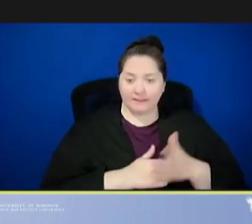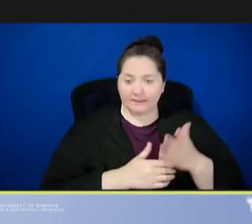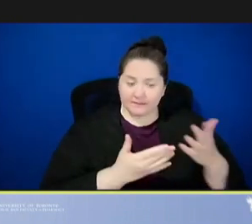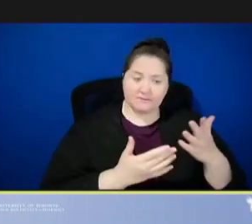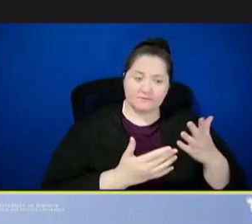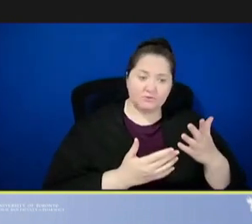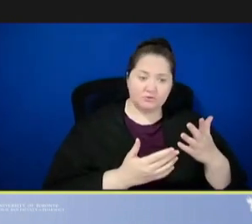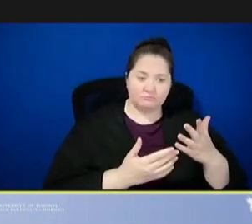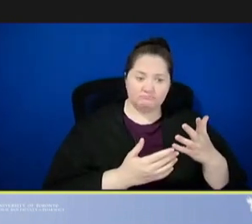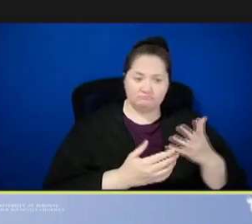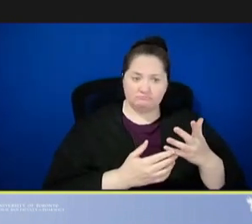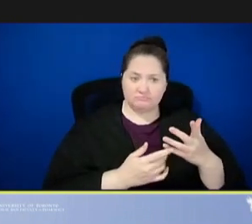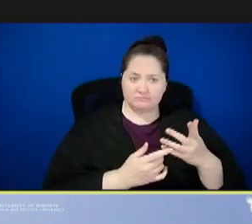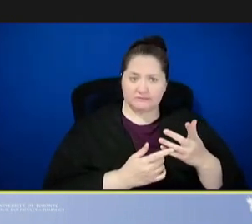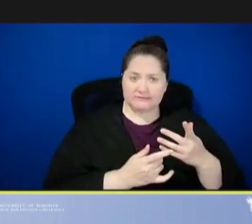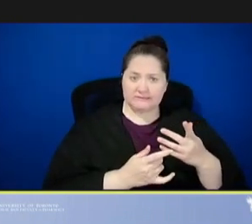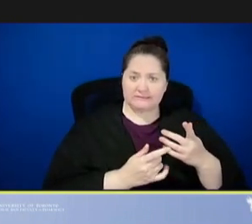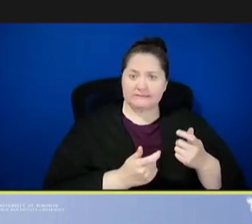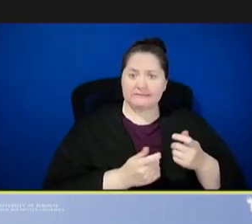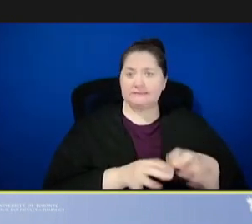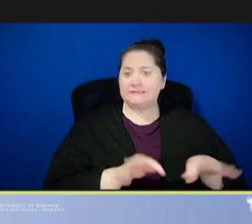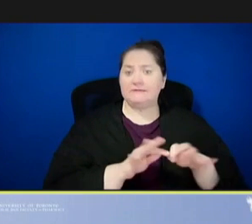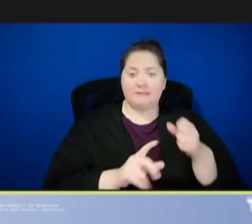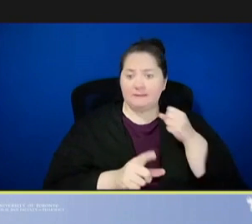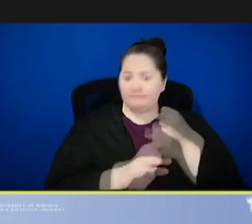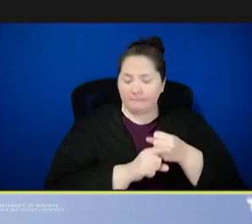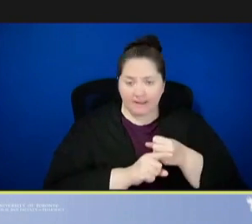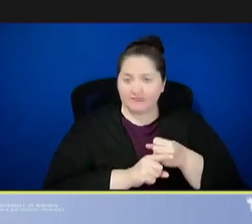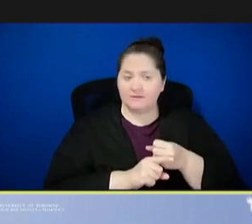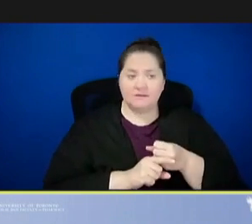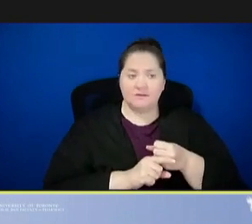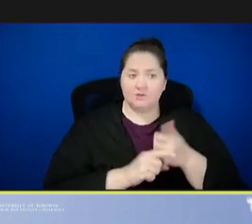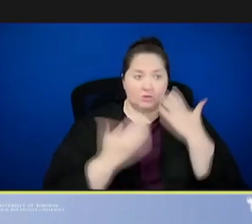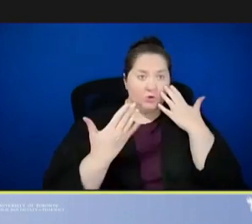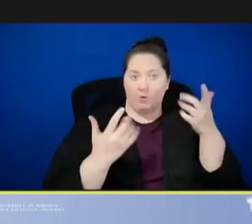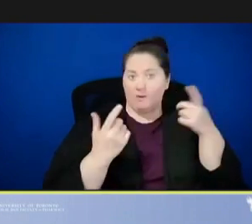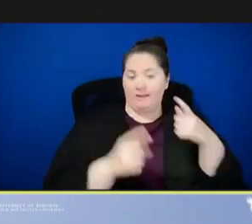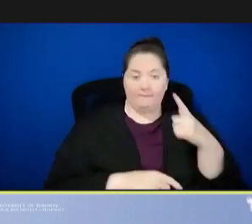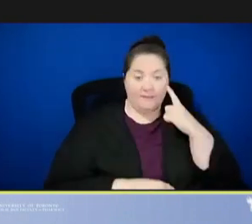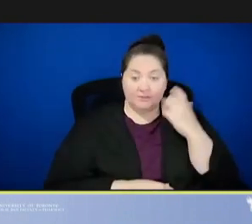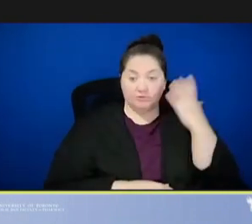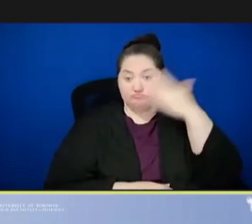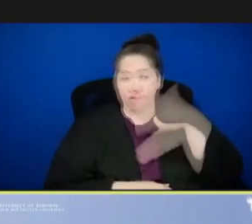impact just because you had no idea that something was happening because you never asked anybody.